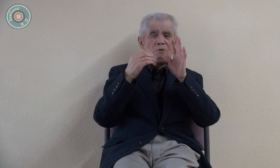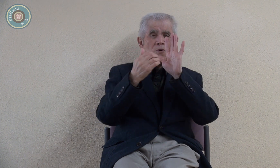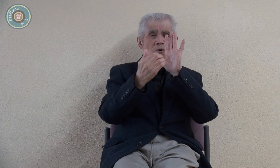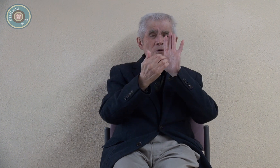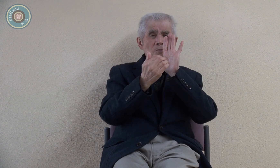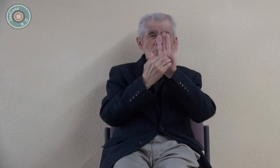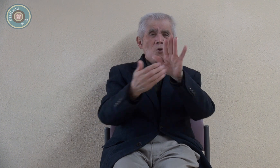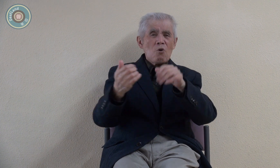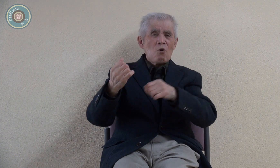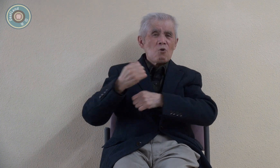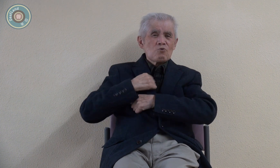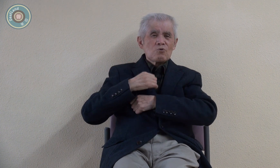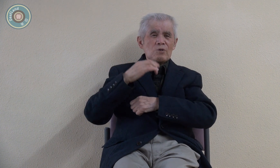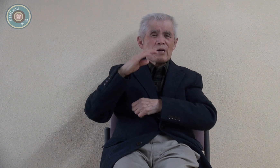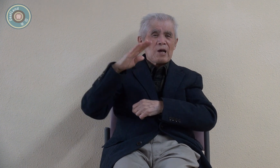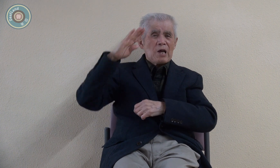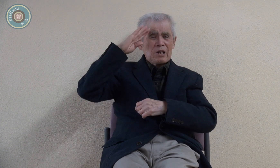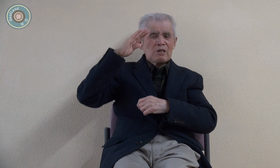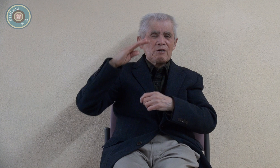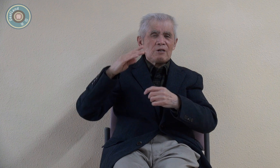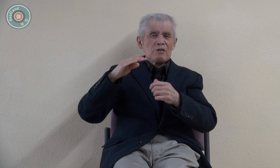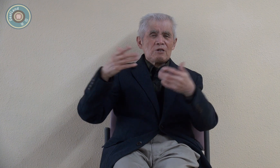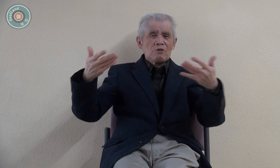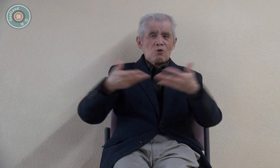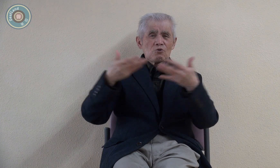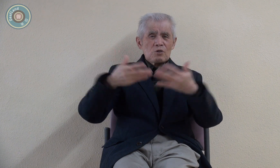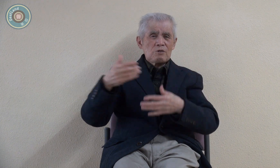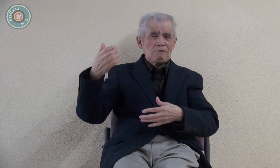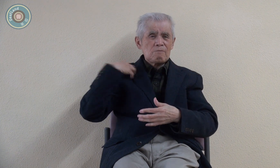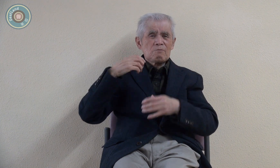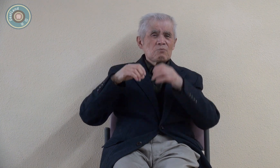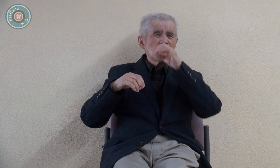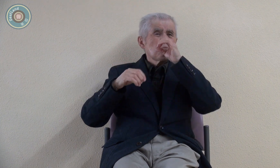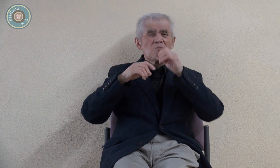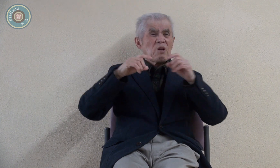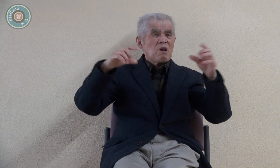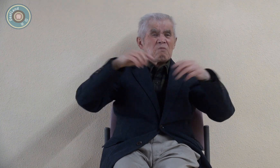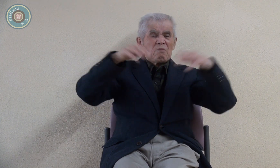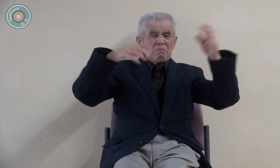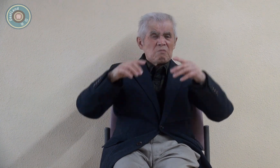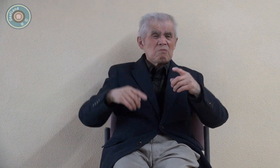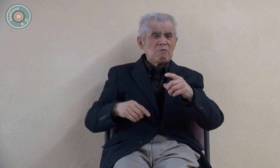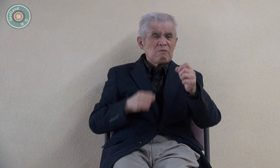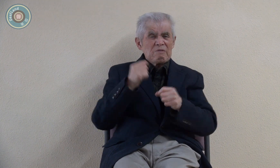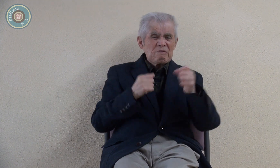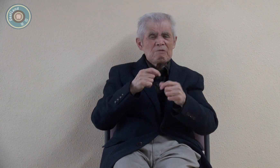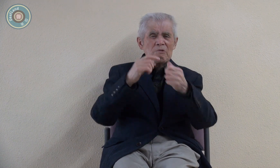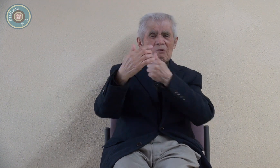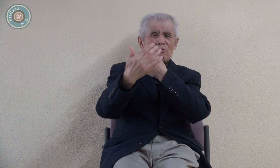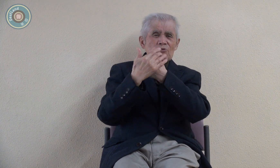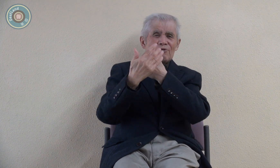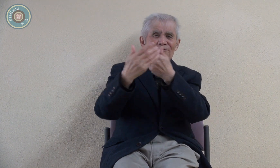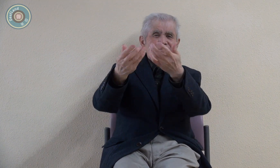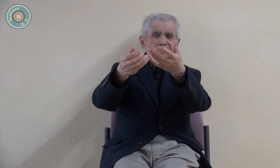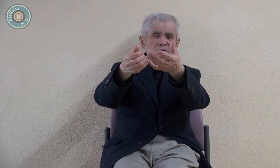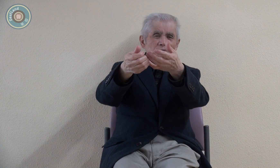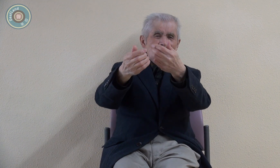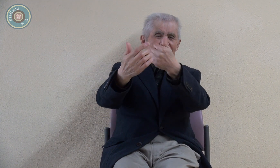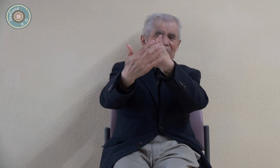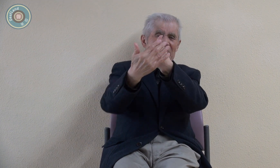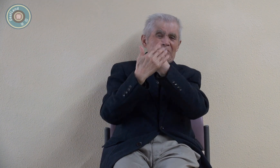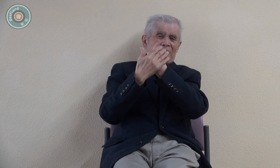A soldier came running